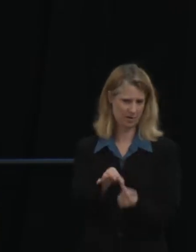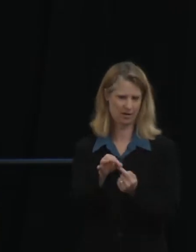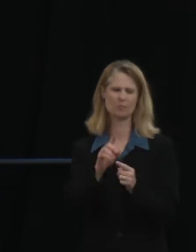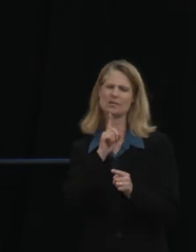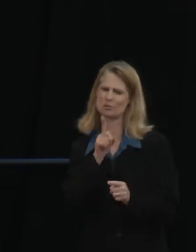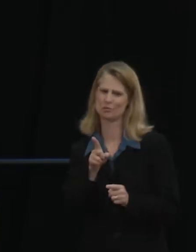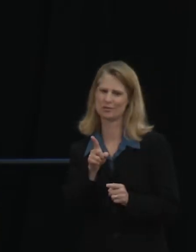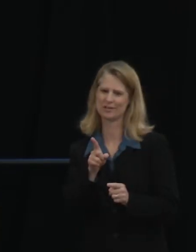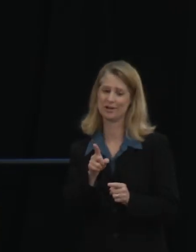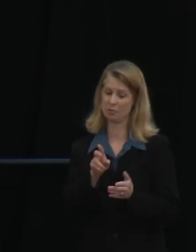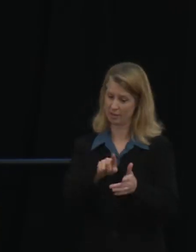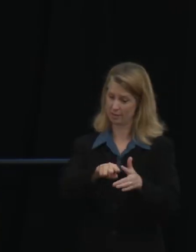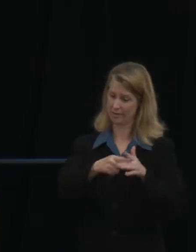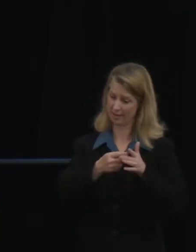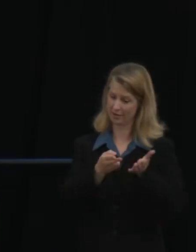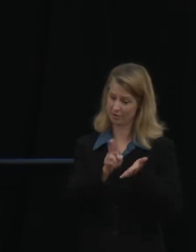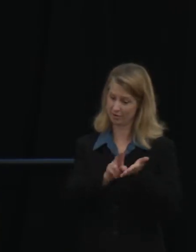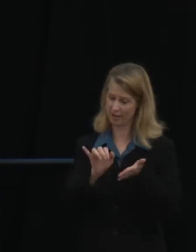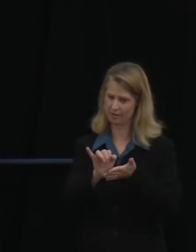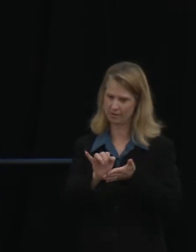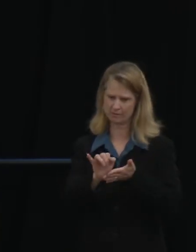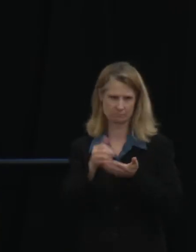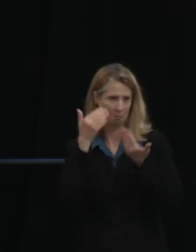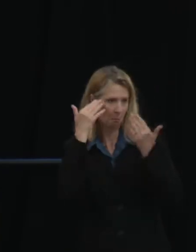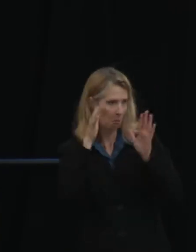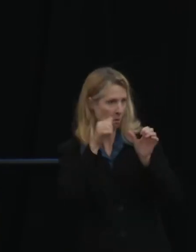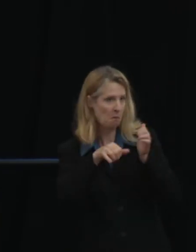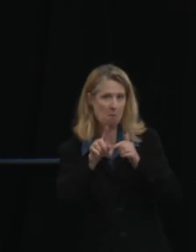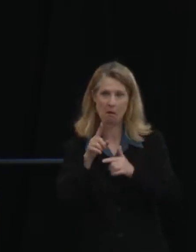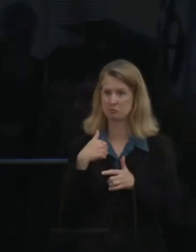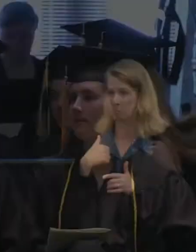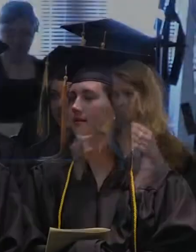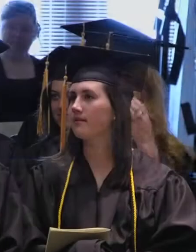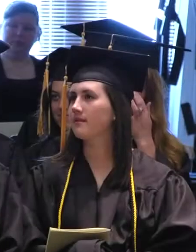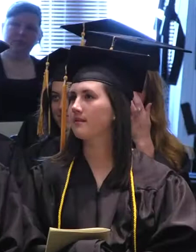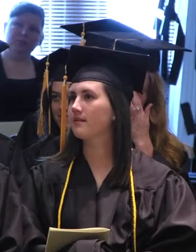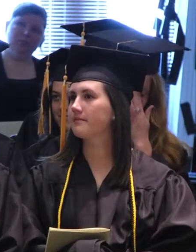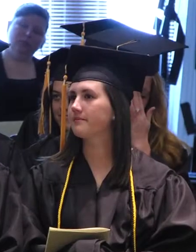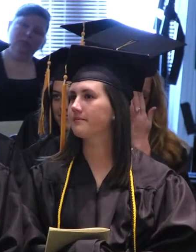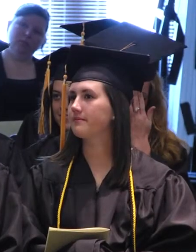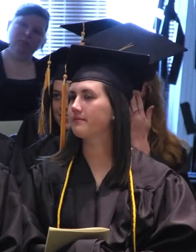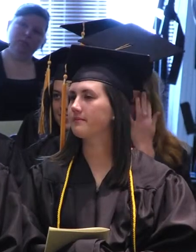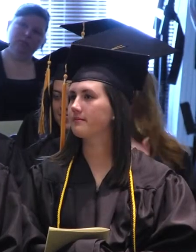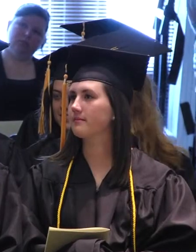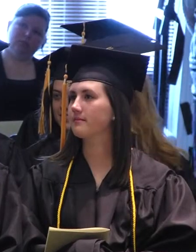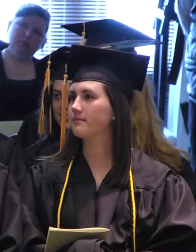We began at Iowa as unfamiliar faces in big lecture halls, and moved to frightened juniors with a white coat